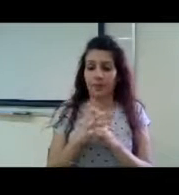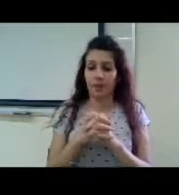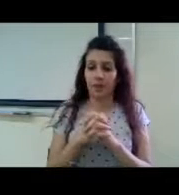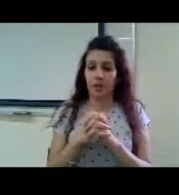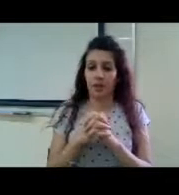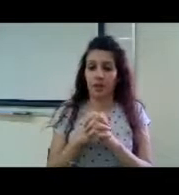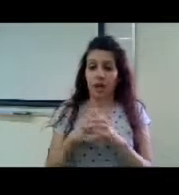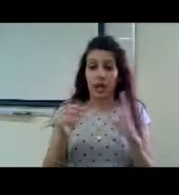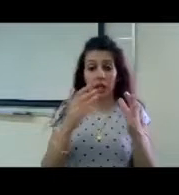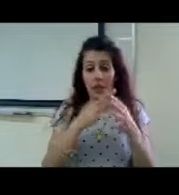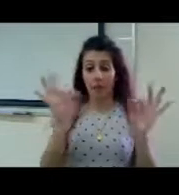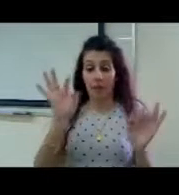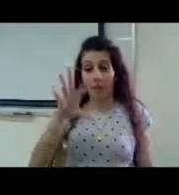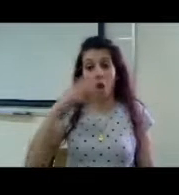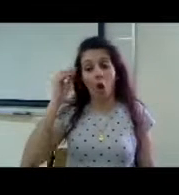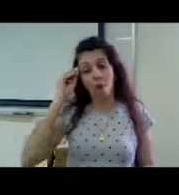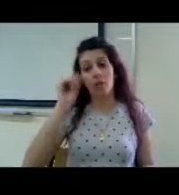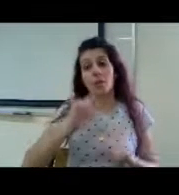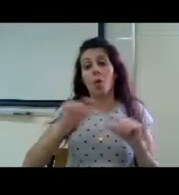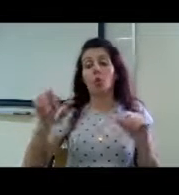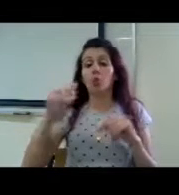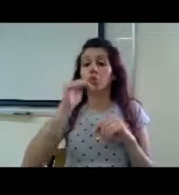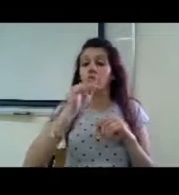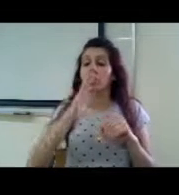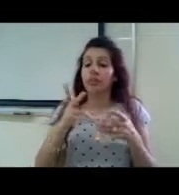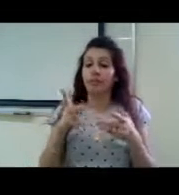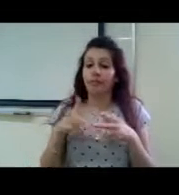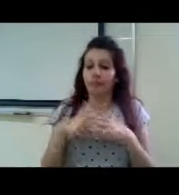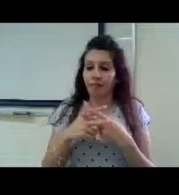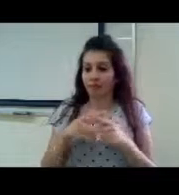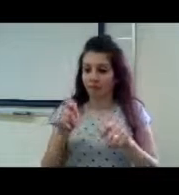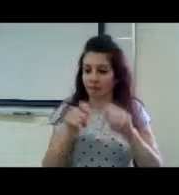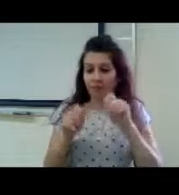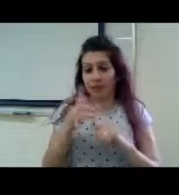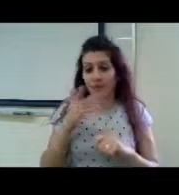third is on a library catalog to support improve content discoverability